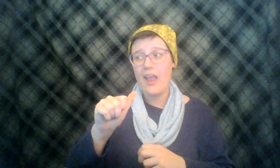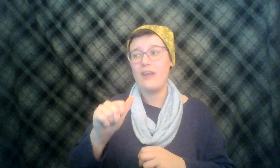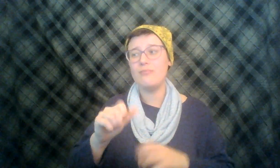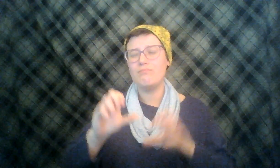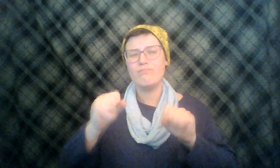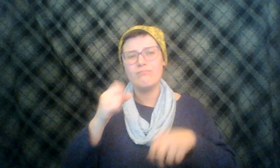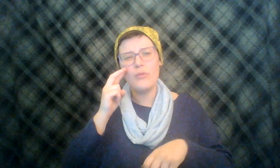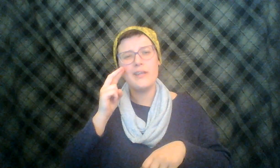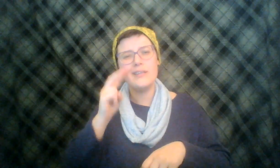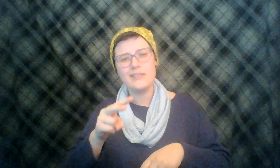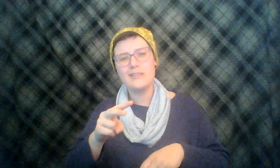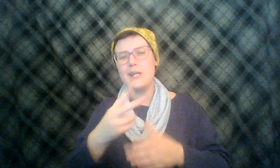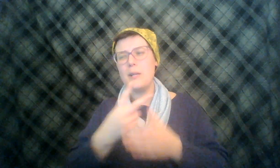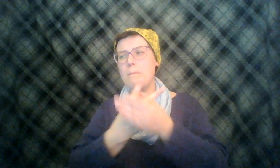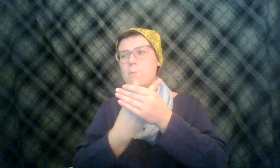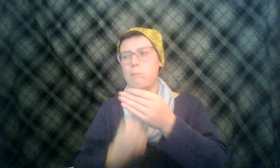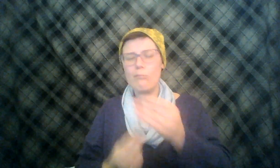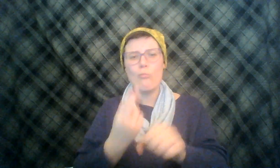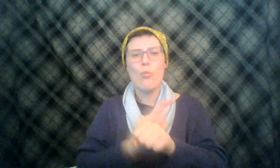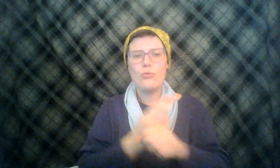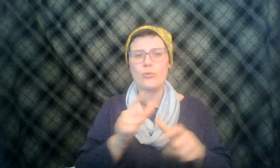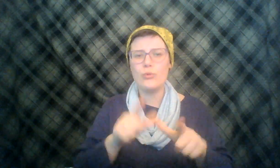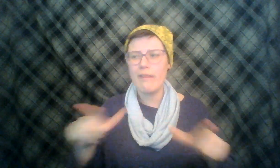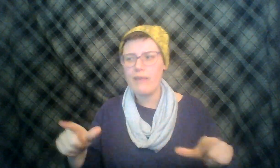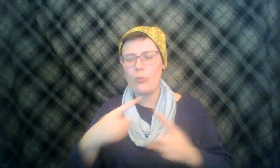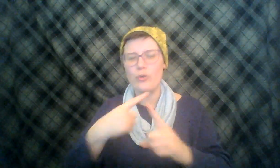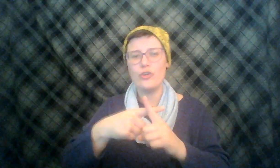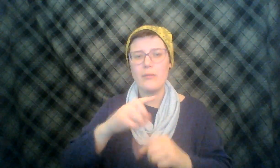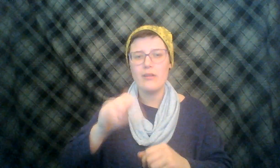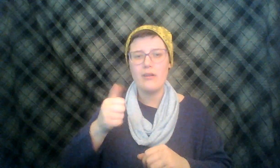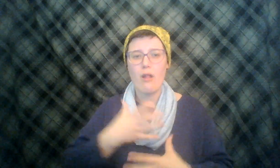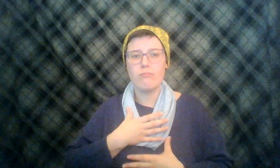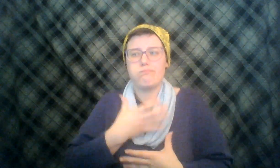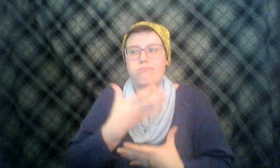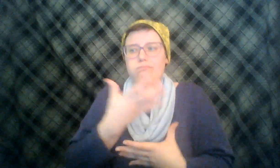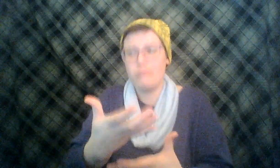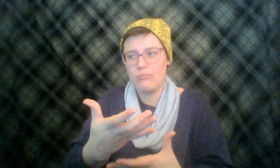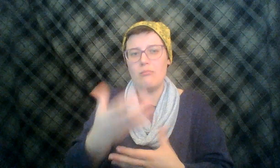we can determine that both sides use language and other expressions